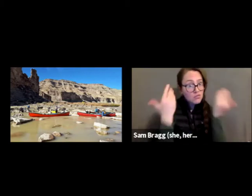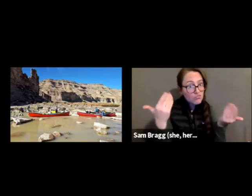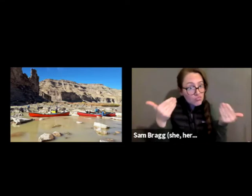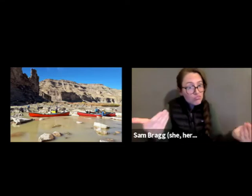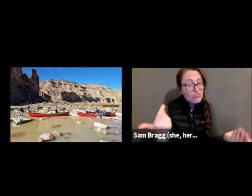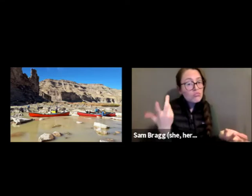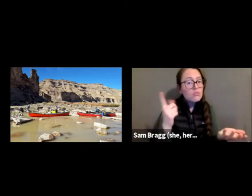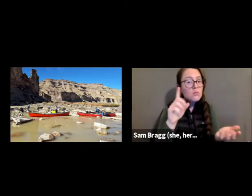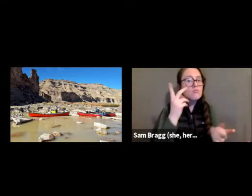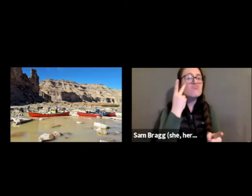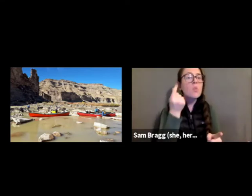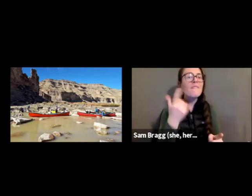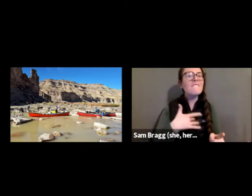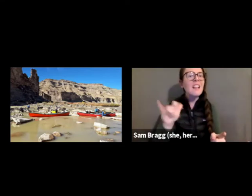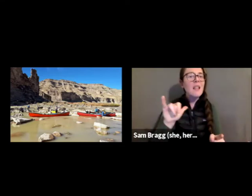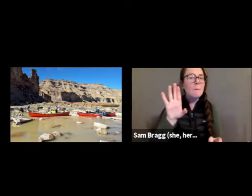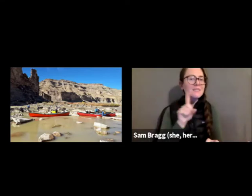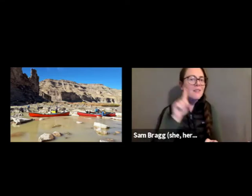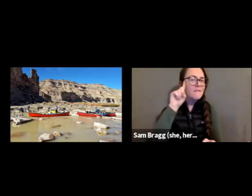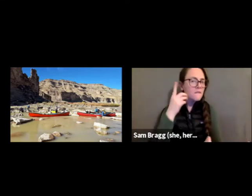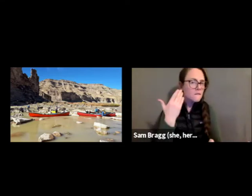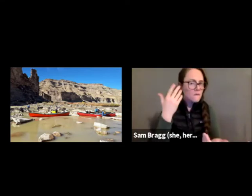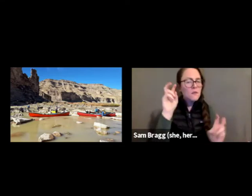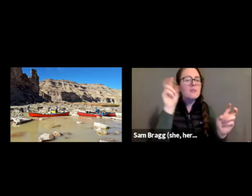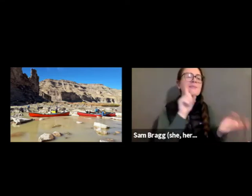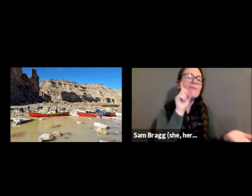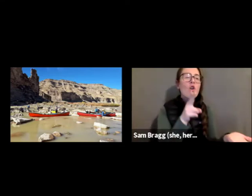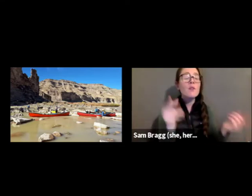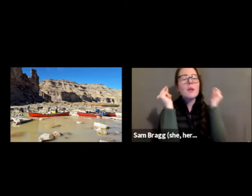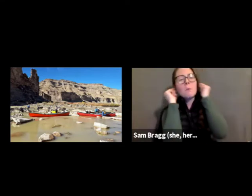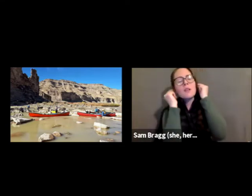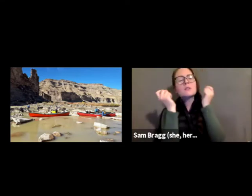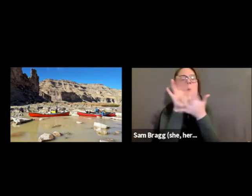while they were canoeing and just to see what it would feel like. Just to see what to stimulate,